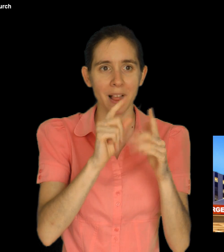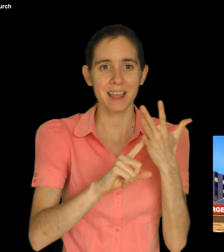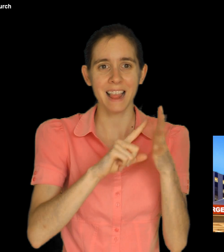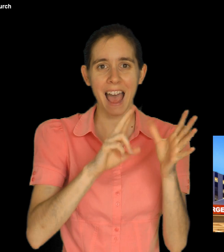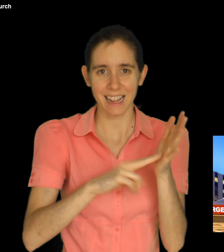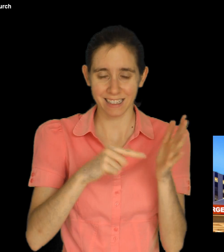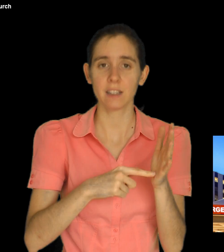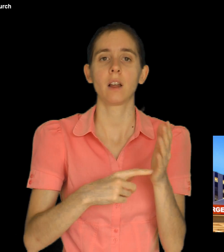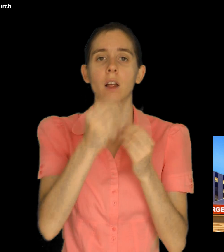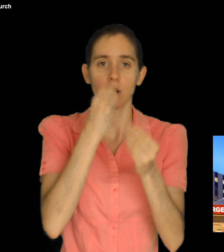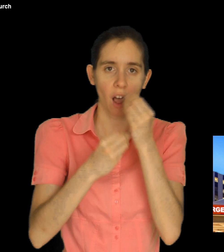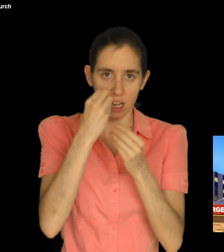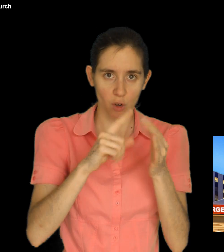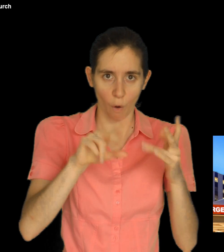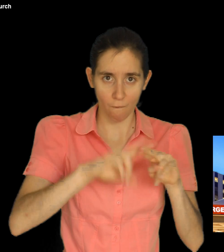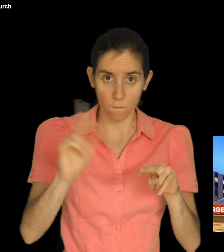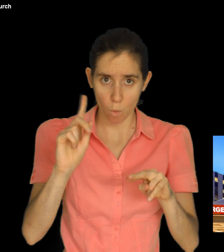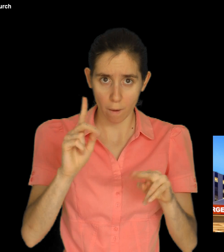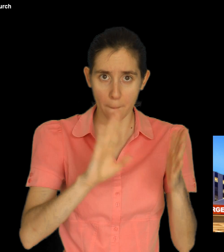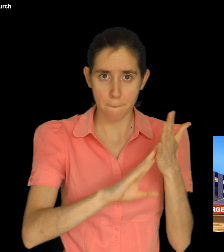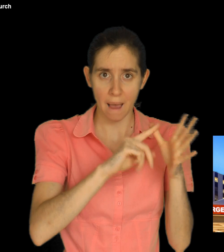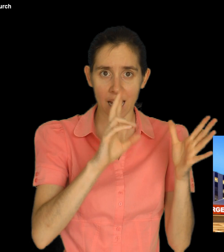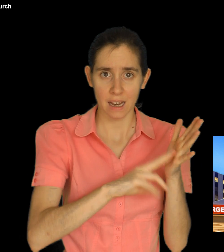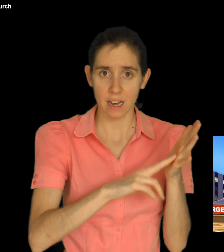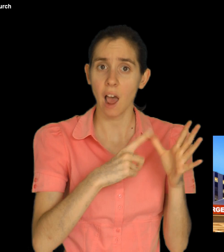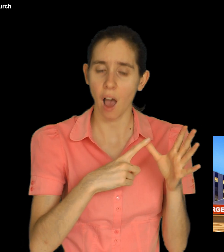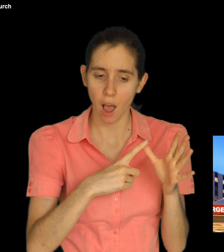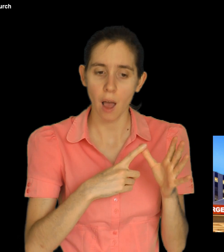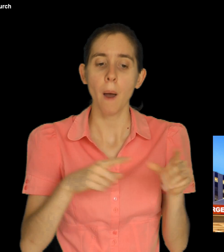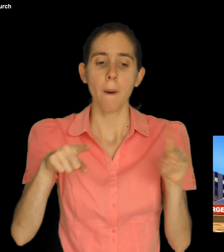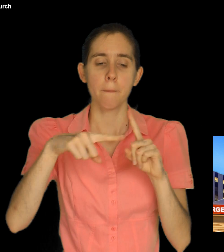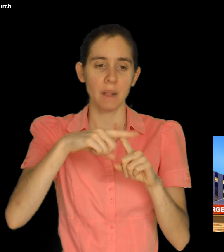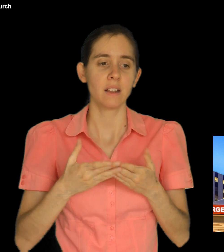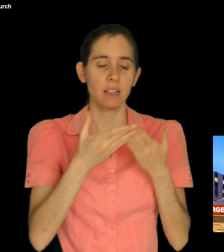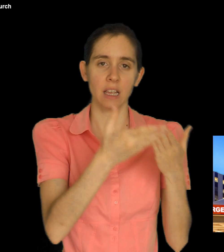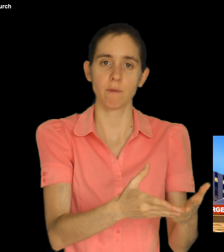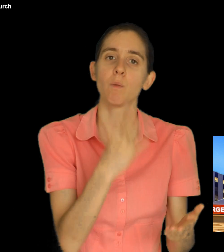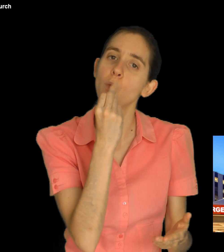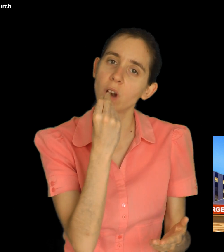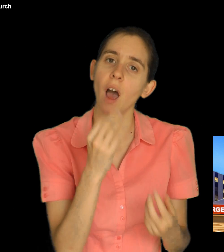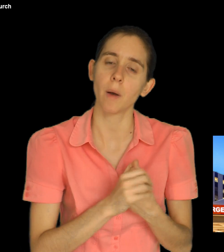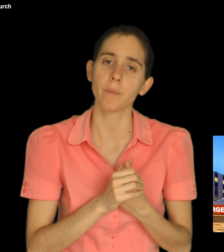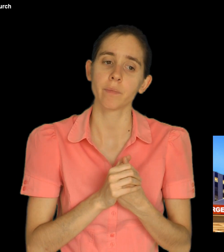corn of heaven"), as well as water to drink. There was a built-in exercise program,